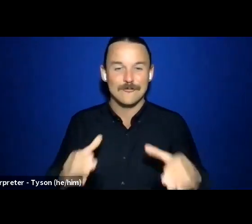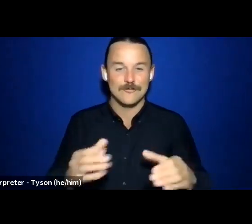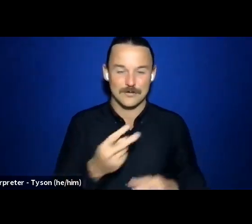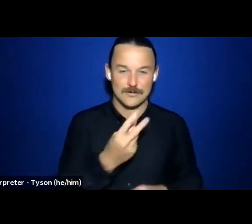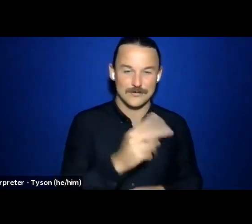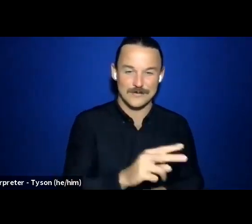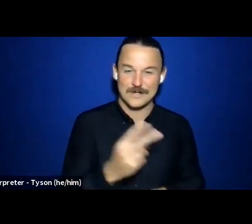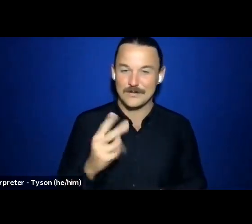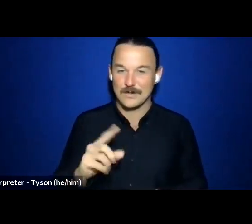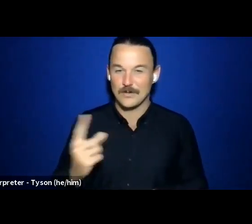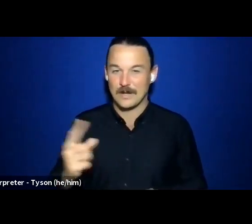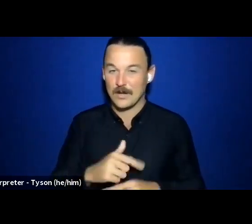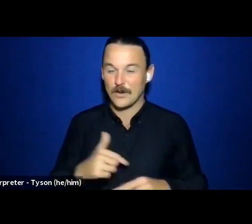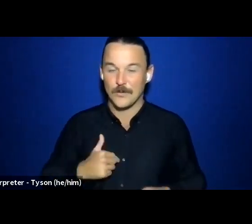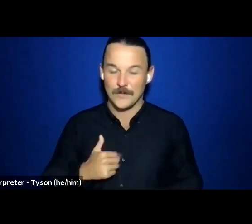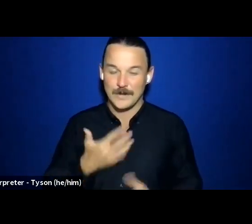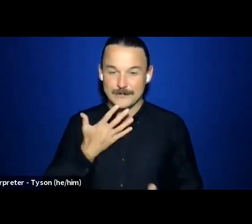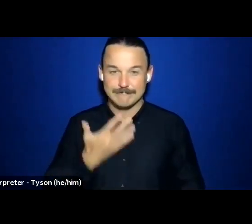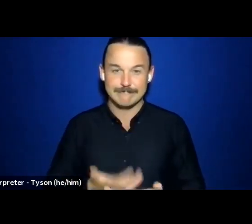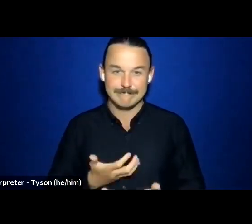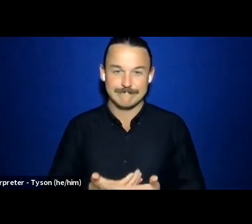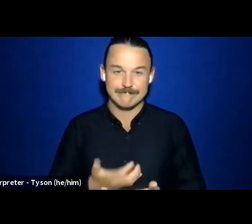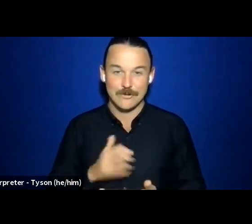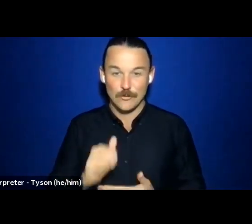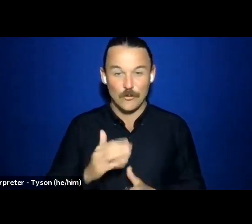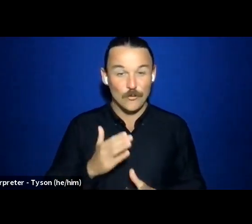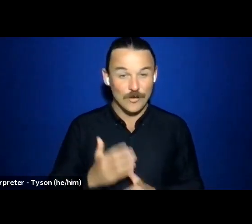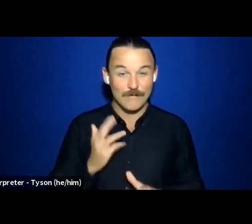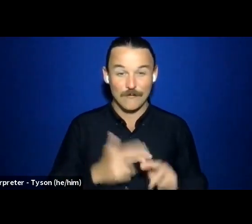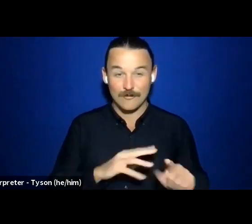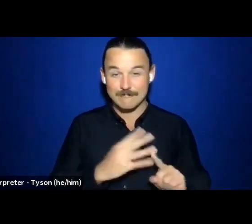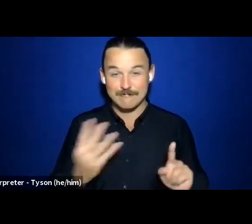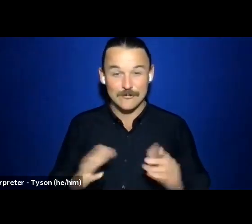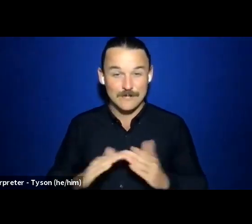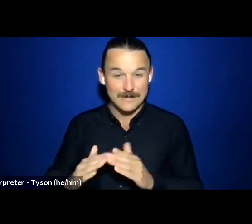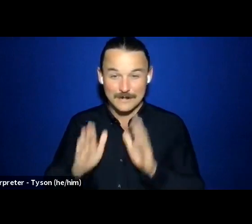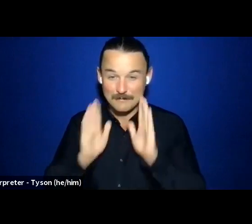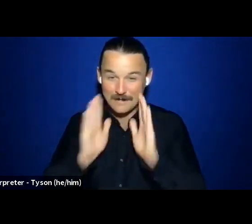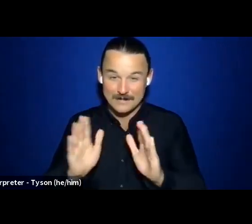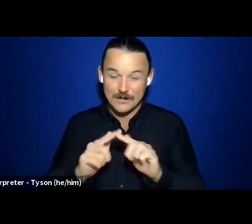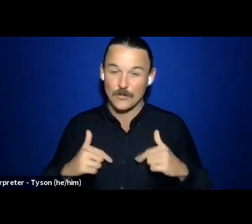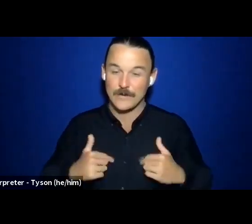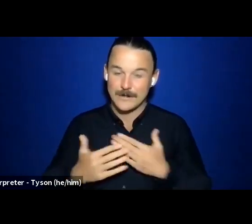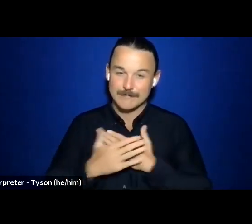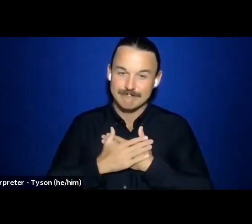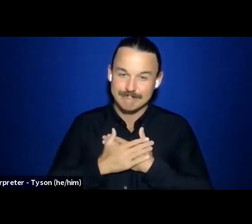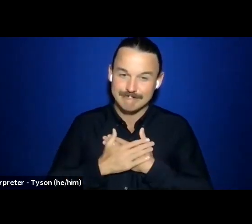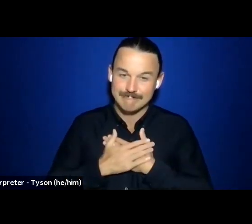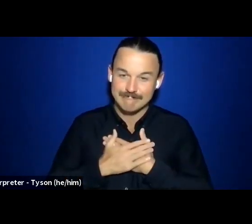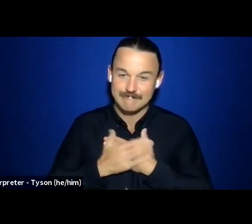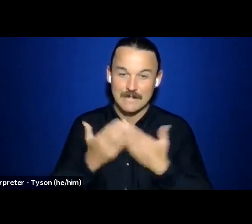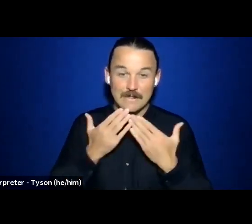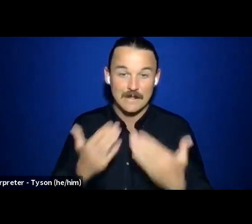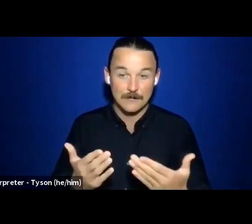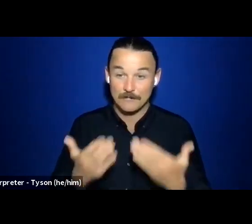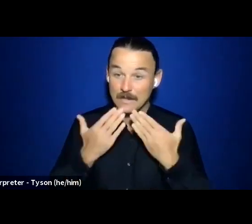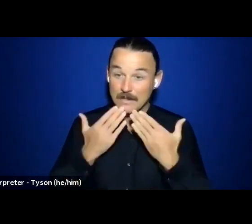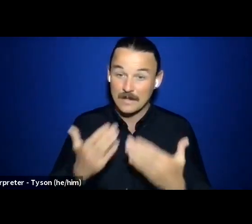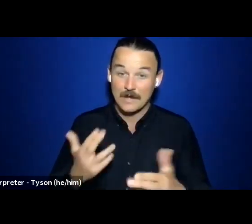to out 30 under 30 class of 2021 were all blown away by the work you're doing in and for work you're doing in and for the LGBT Q. T Q plus community and we had Q plus community and we hardly Thank you.